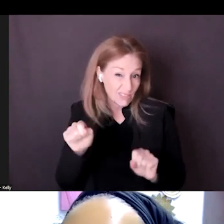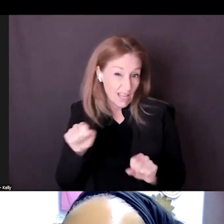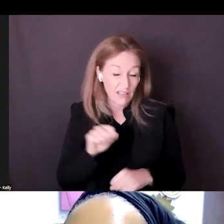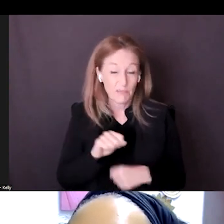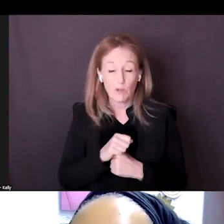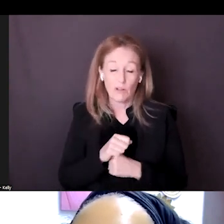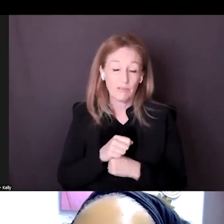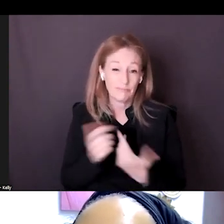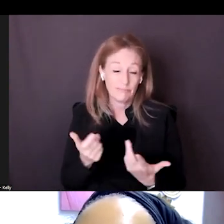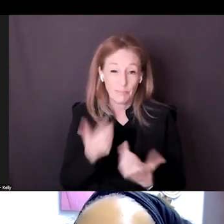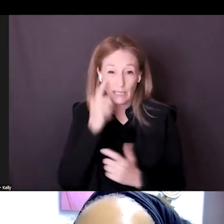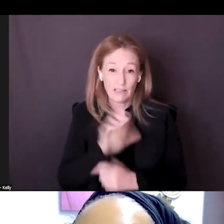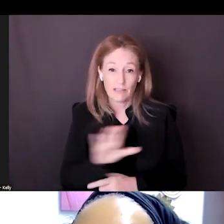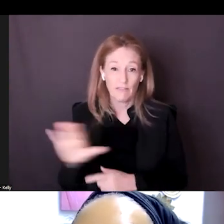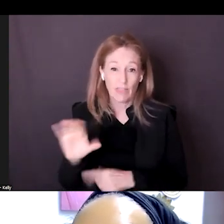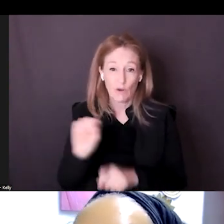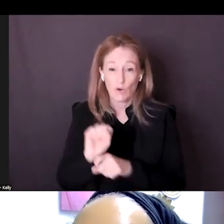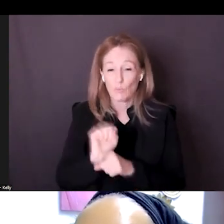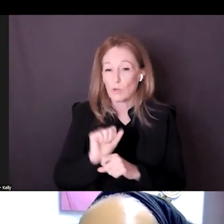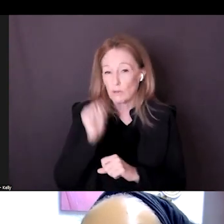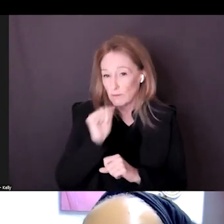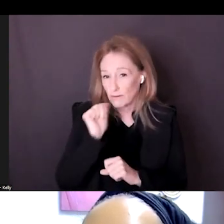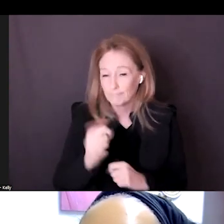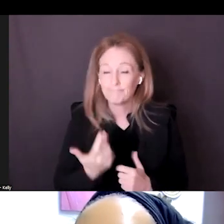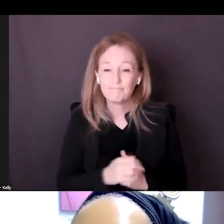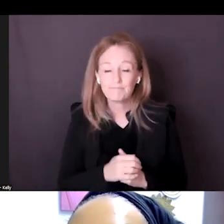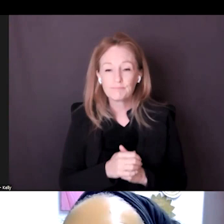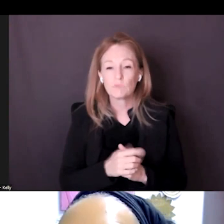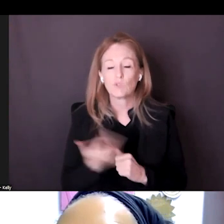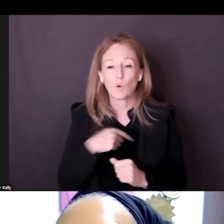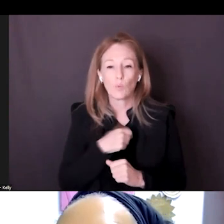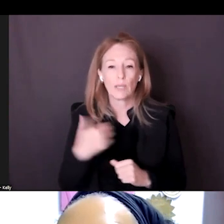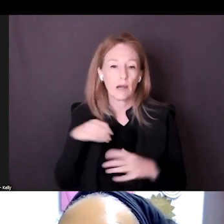DO DAY IN AND DAY OUT. SO WE ARE HOSTING A CONVENING AT THE